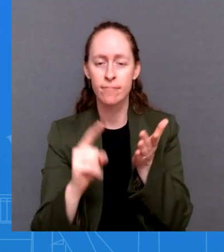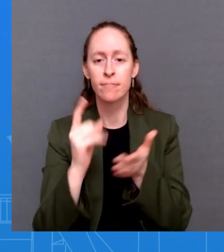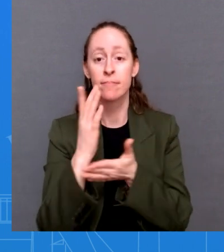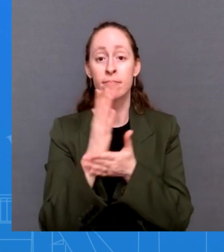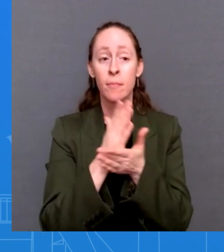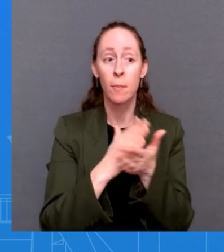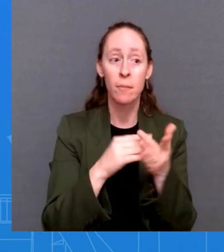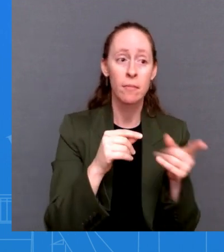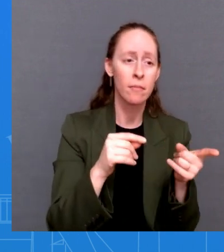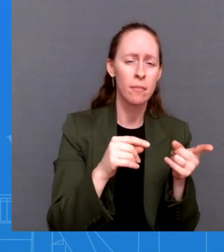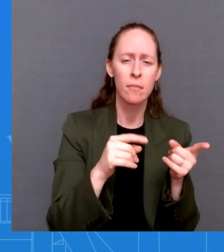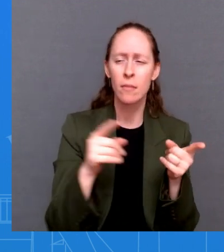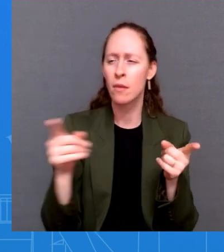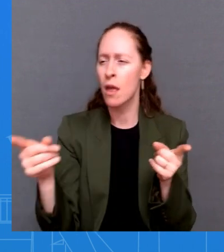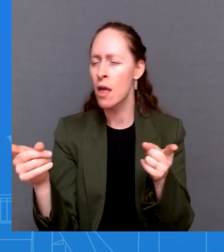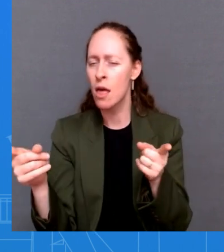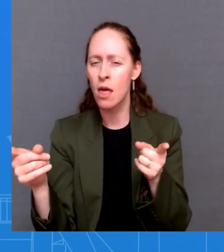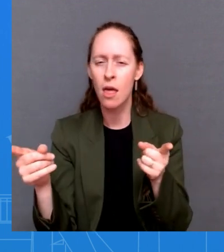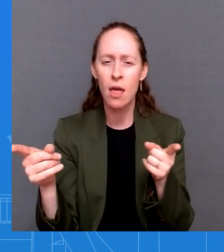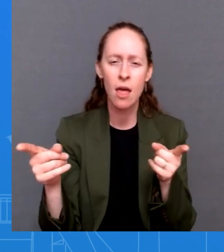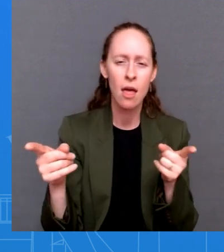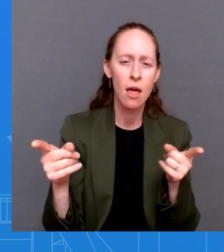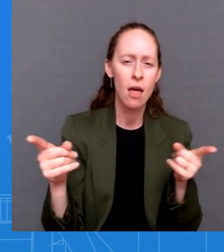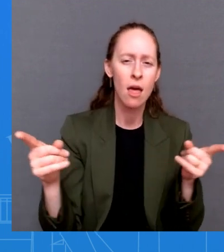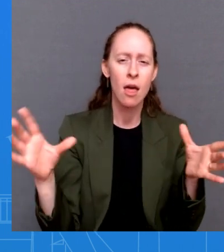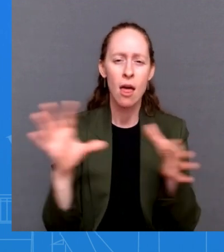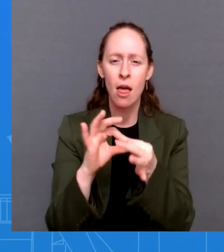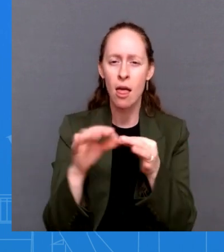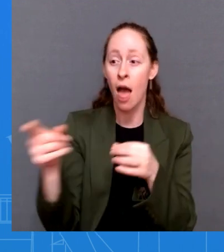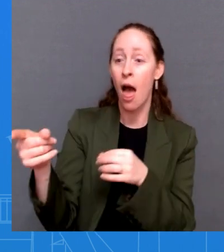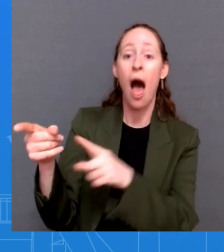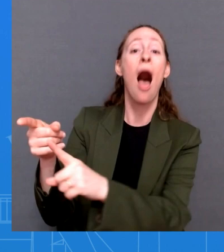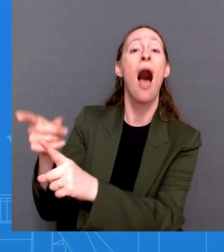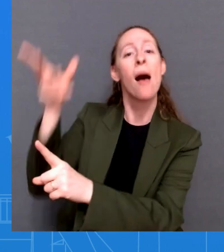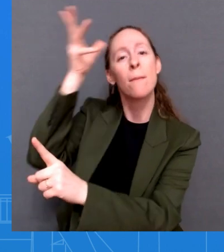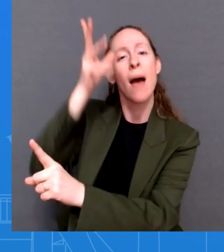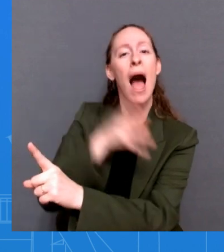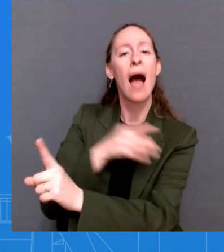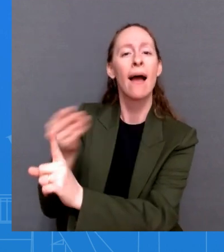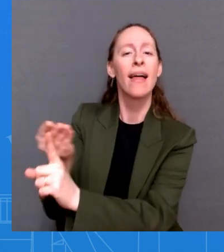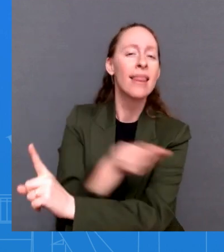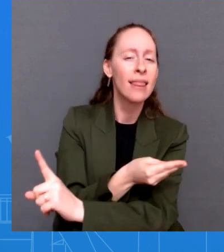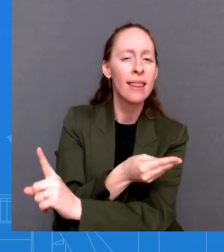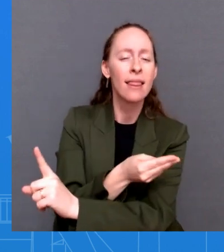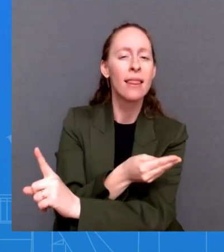So we're following those very carefully and one by one really in terms of the epidemiologic links.